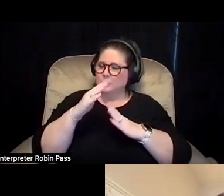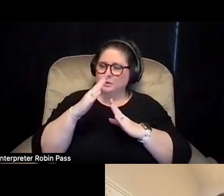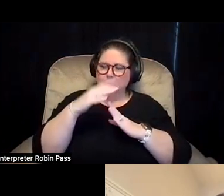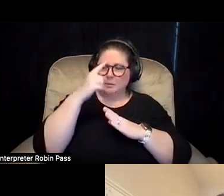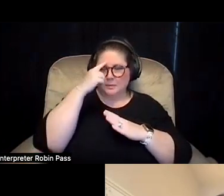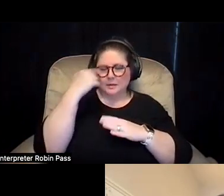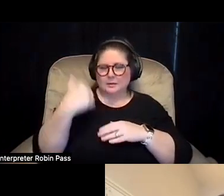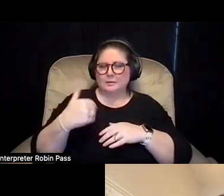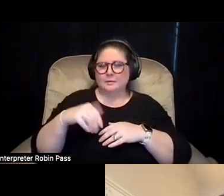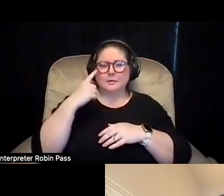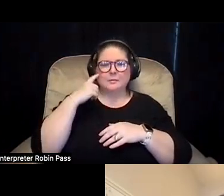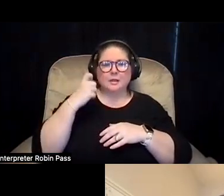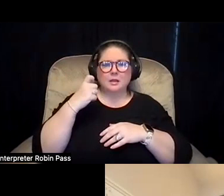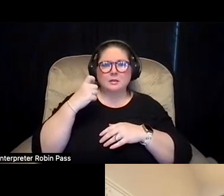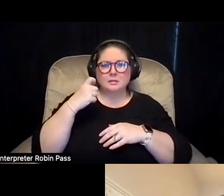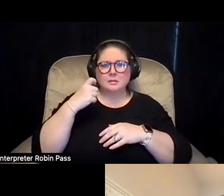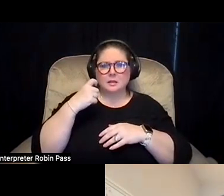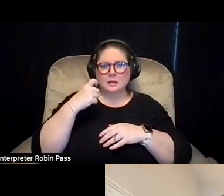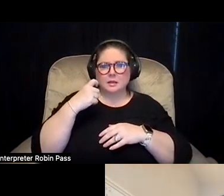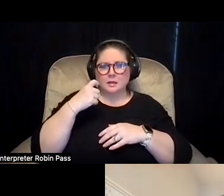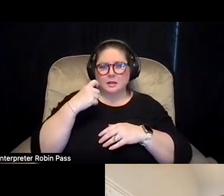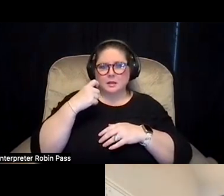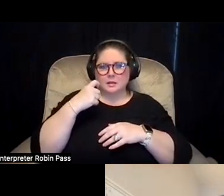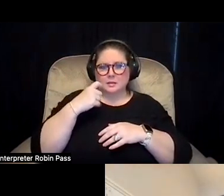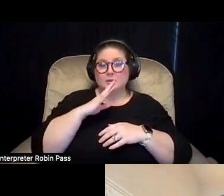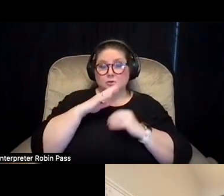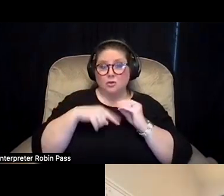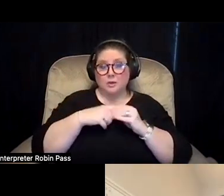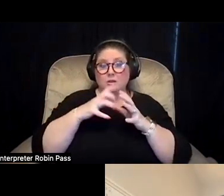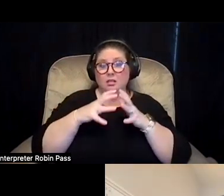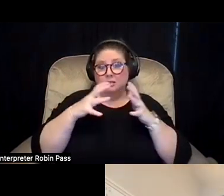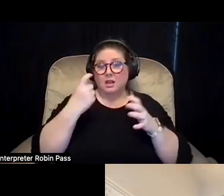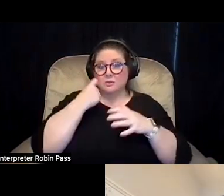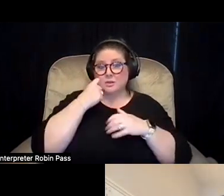kind of um it's been talked about a lot in recent years in mainstream media